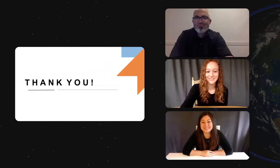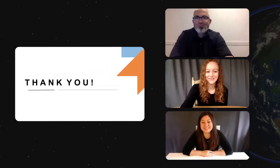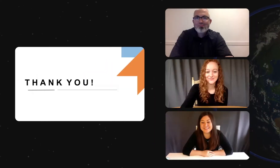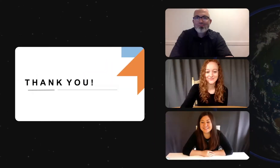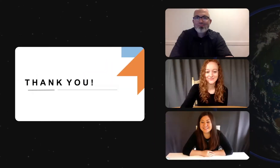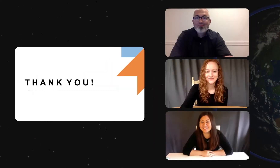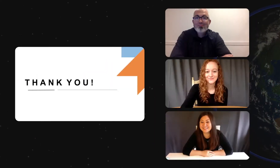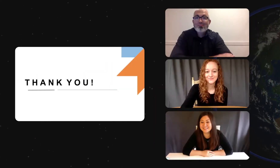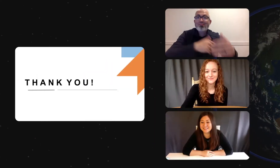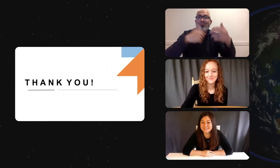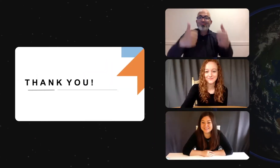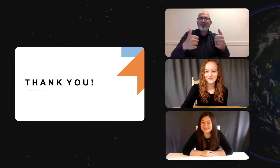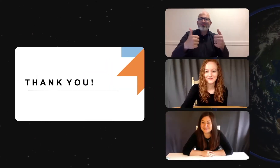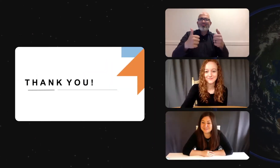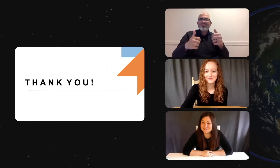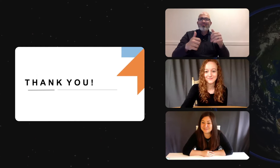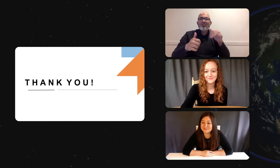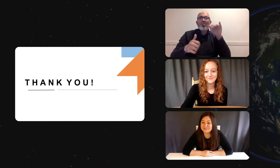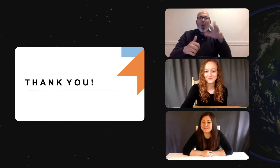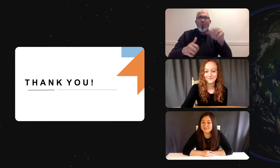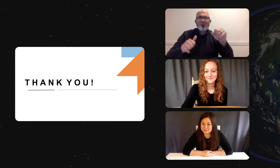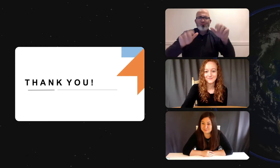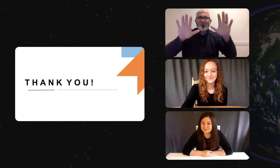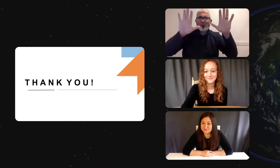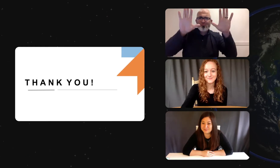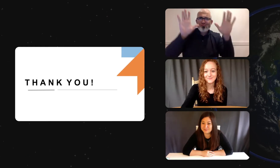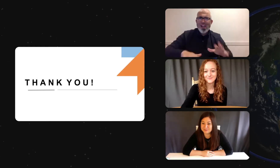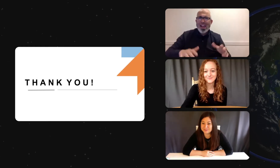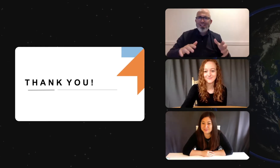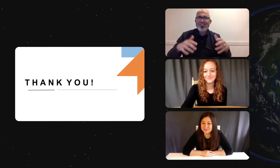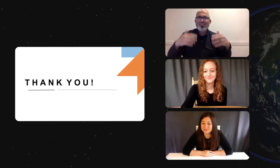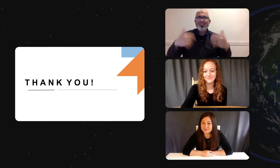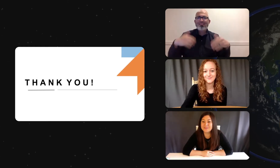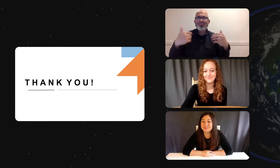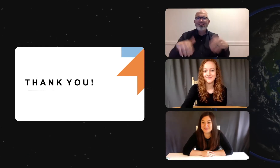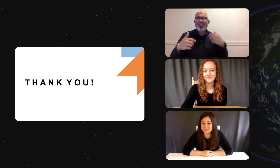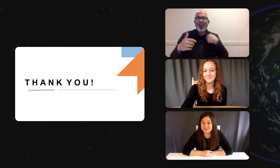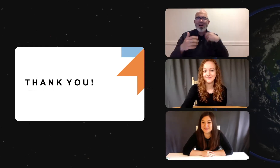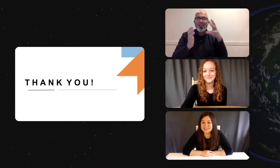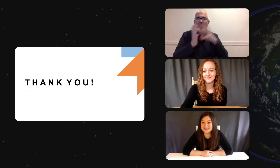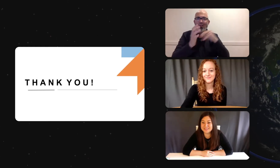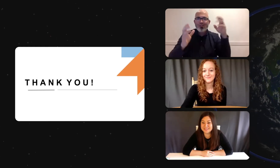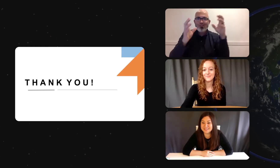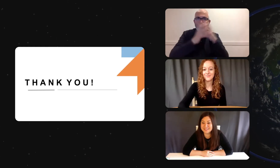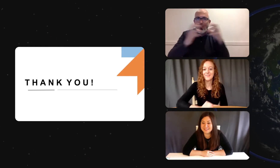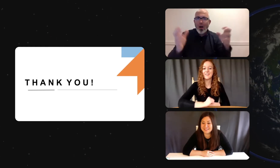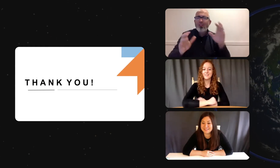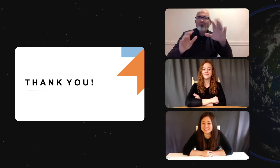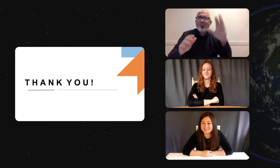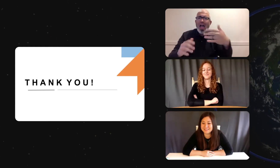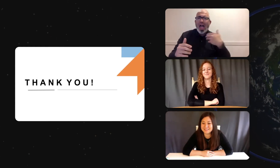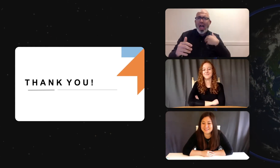That was really great! I learned so much.